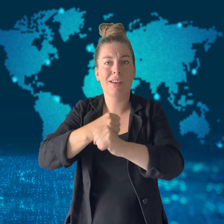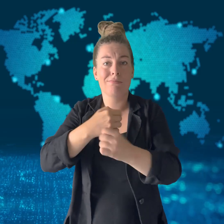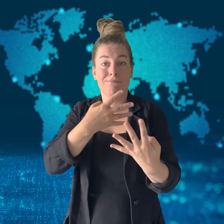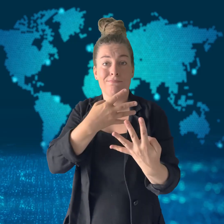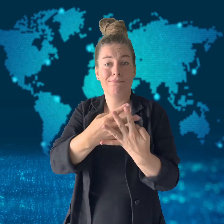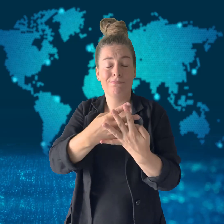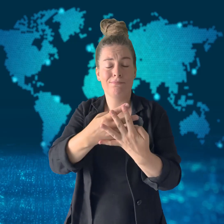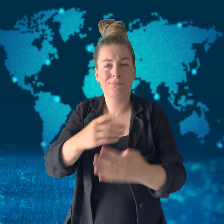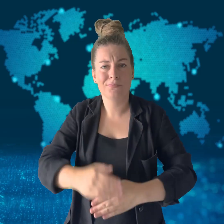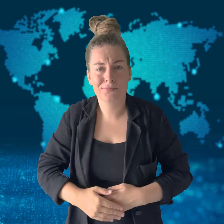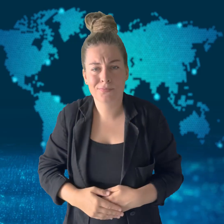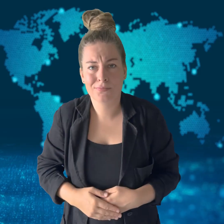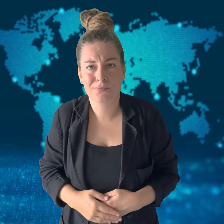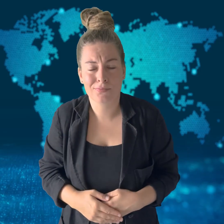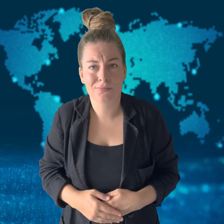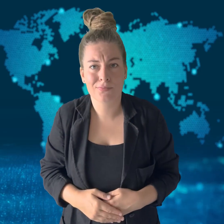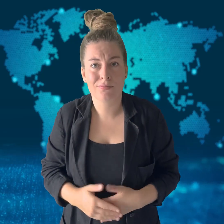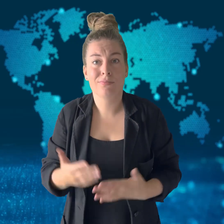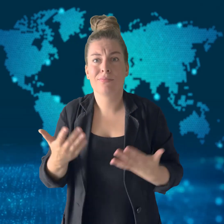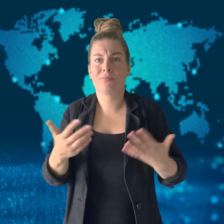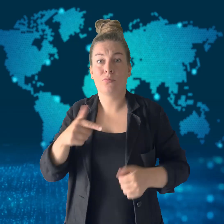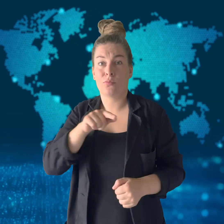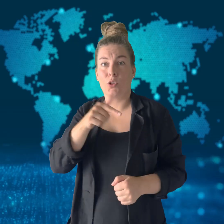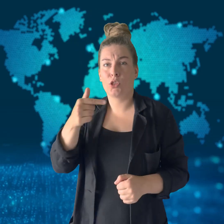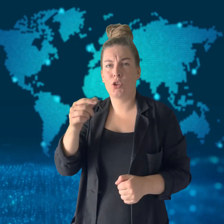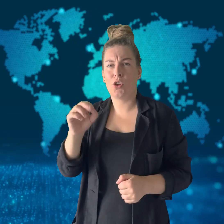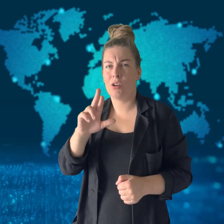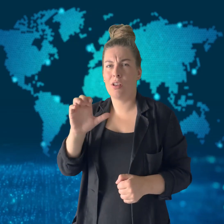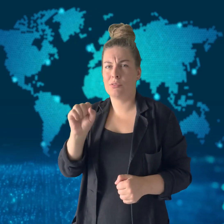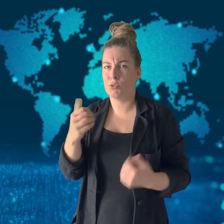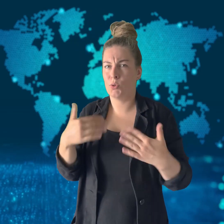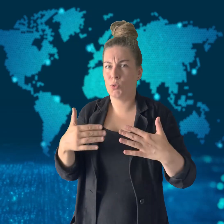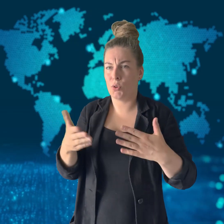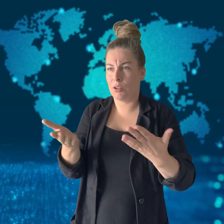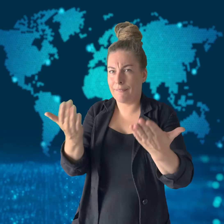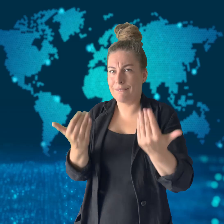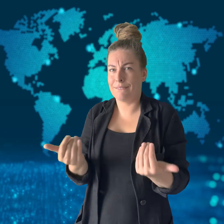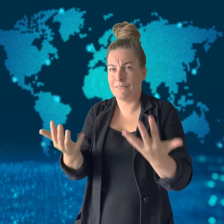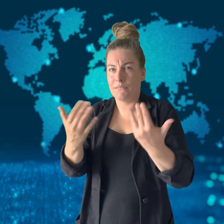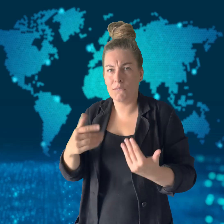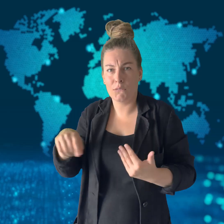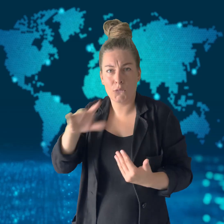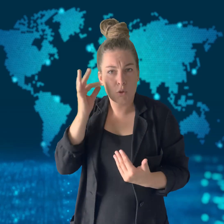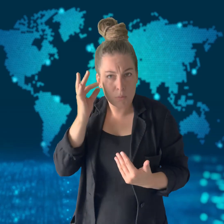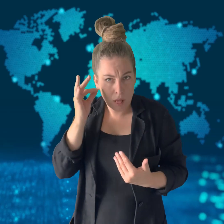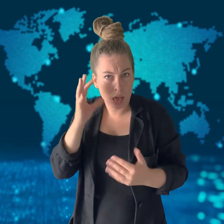She has been sentenced to eight years in prison for her crimes.